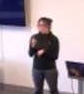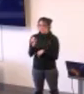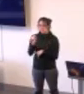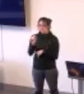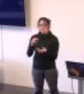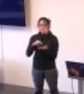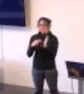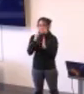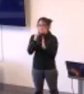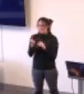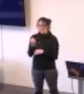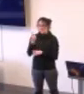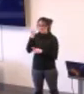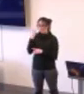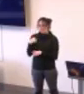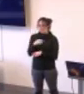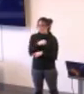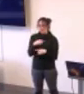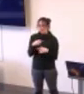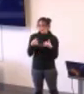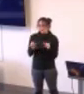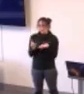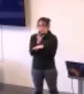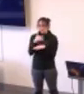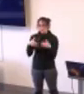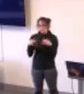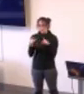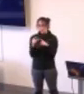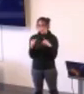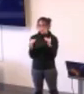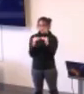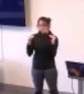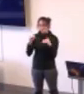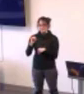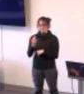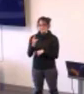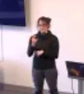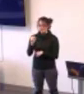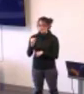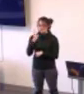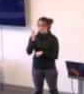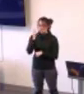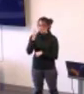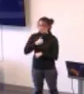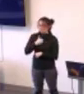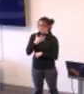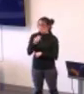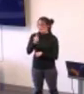to perpetuate the notion that it is. And so you'll find that myself and a lot of other people who are affected.